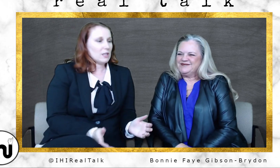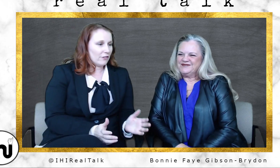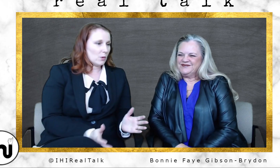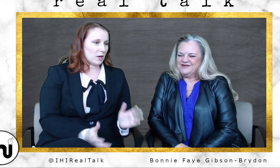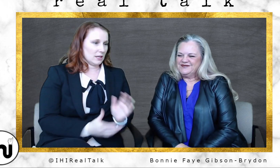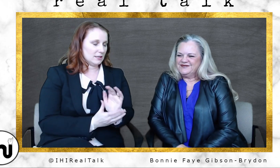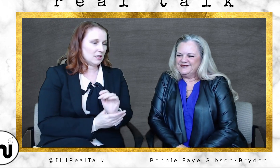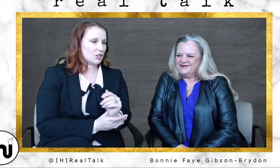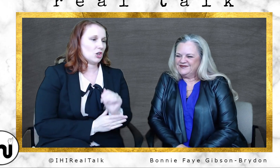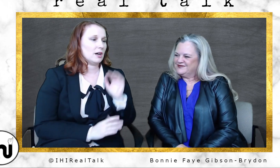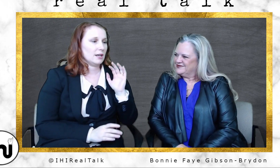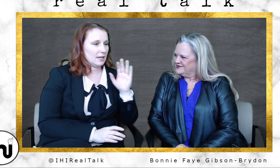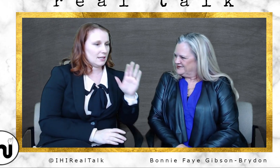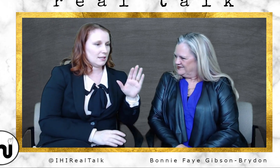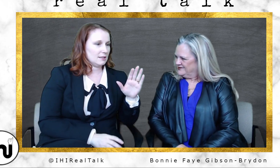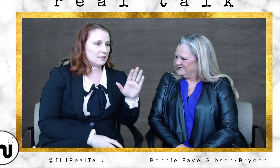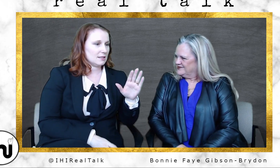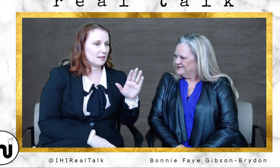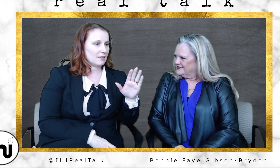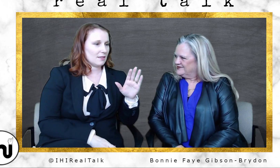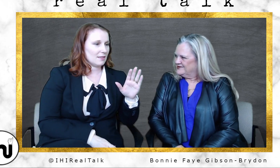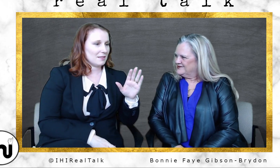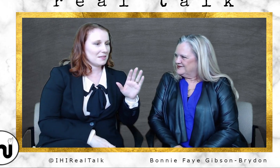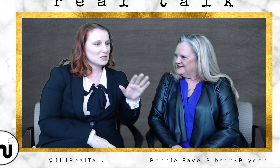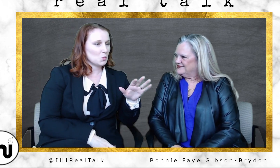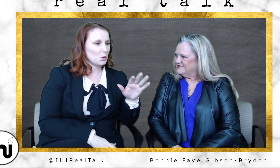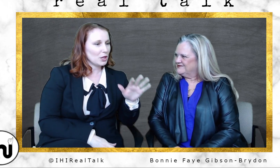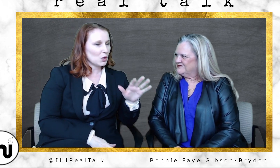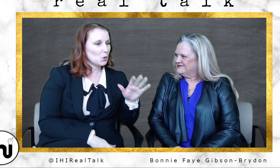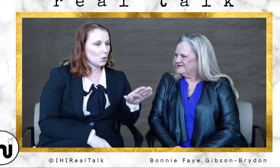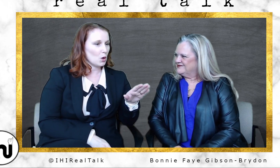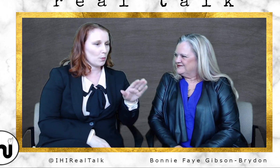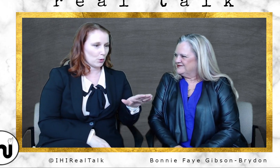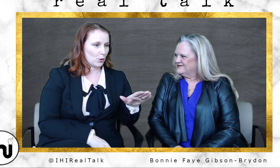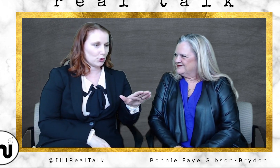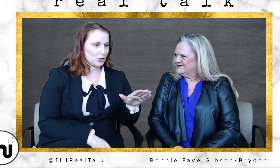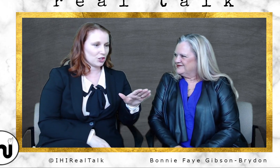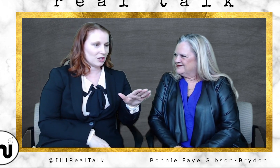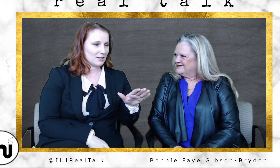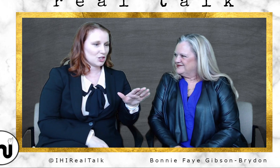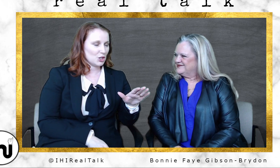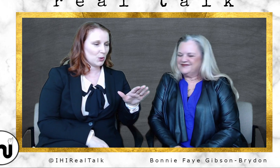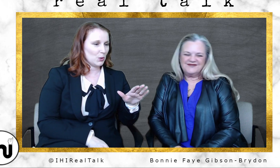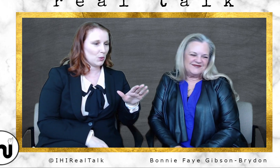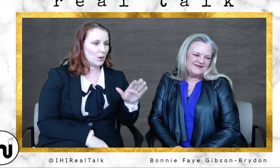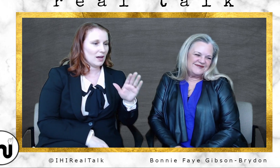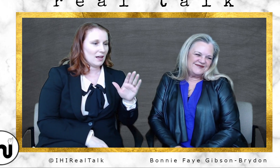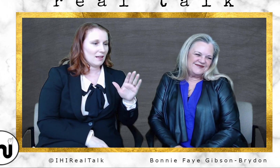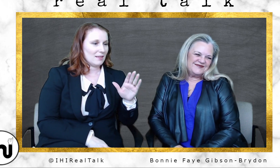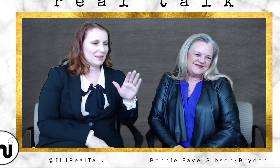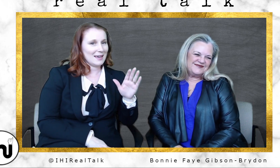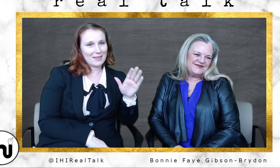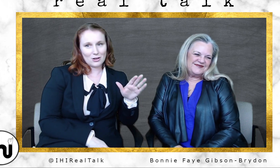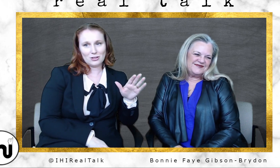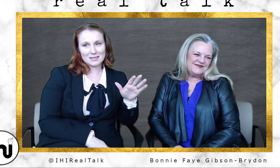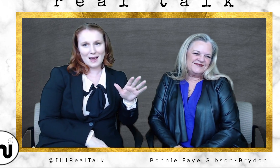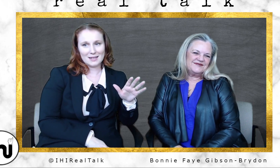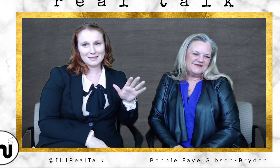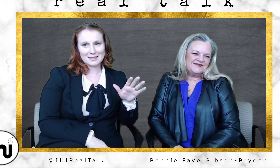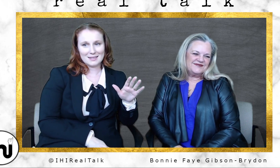want to touch on is this really cool approach to the ethical tenants that